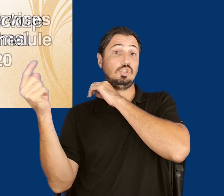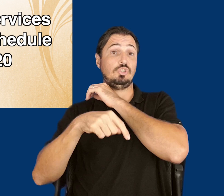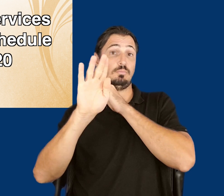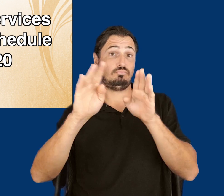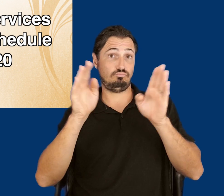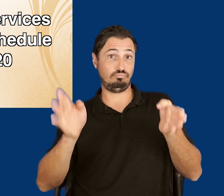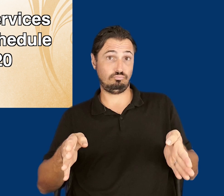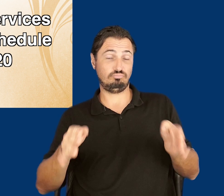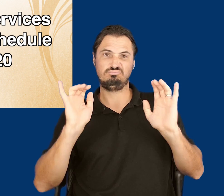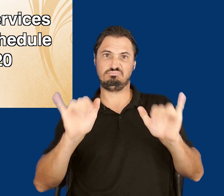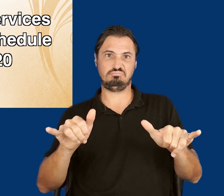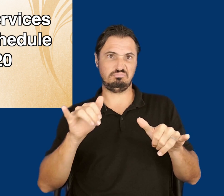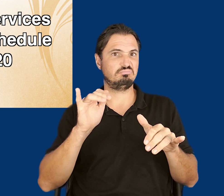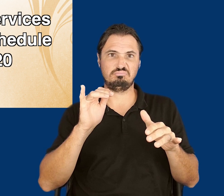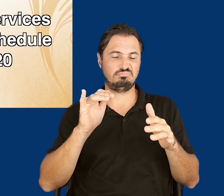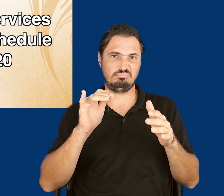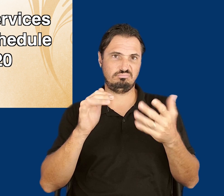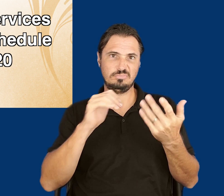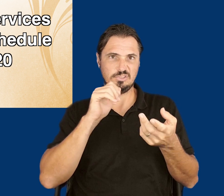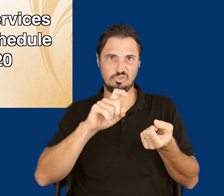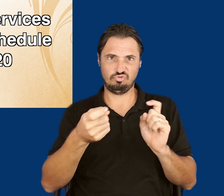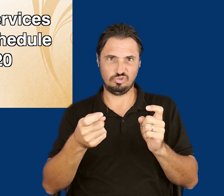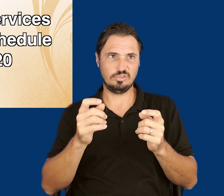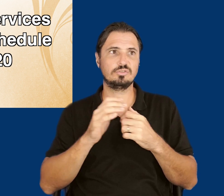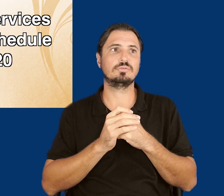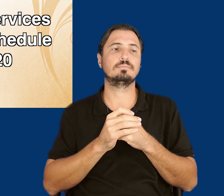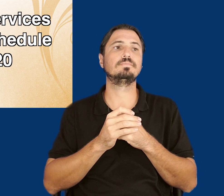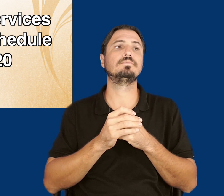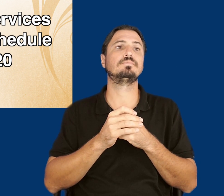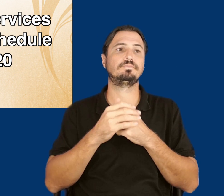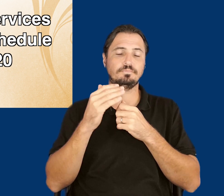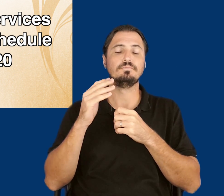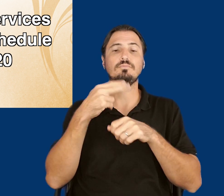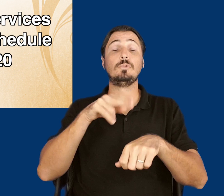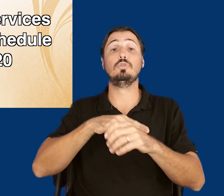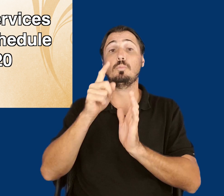Normal business hours for county offices and services will resume on Friday, November 27